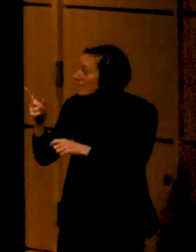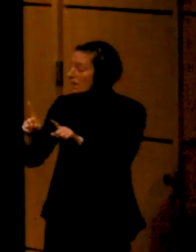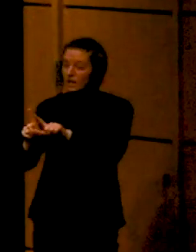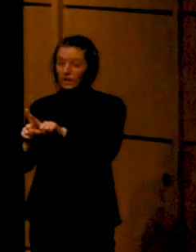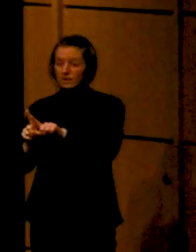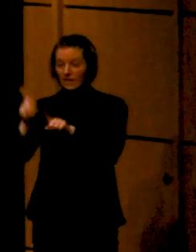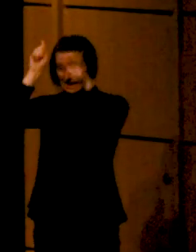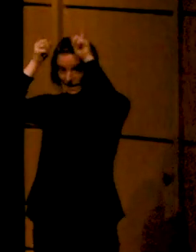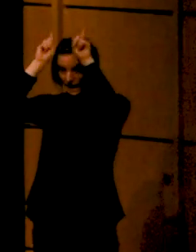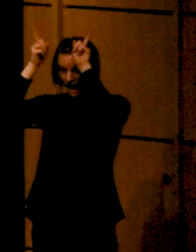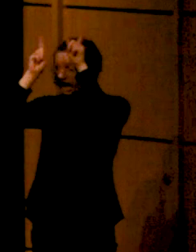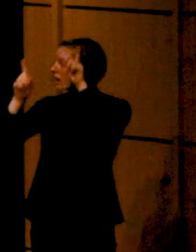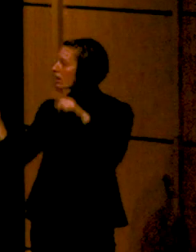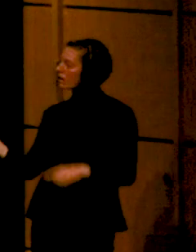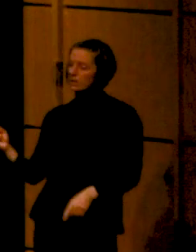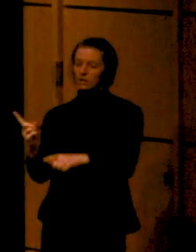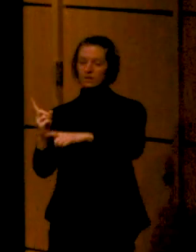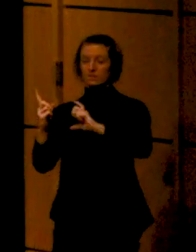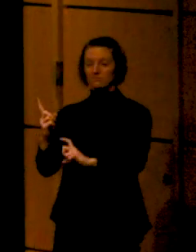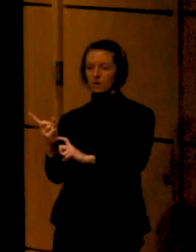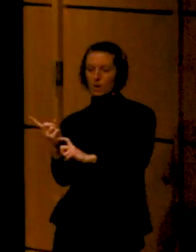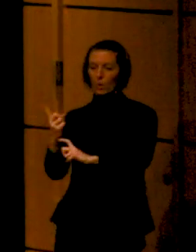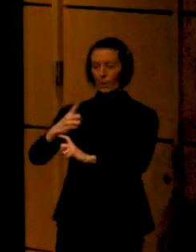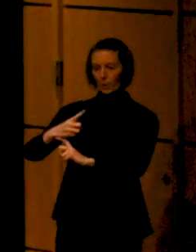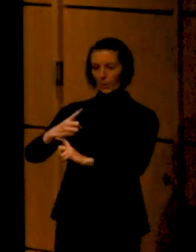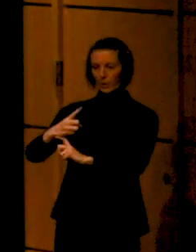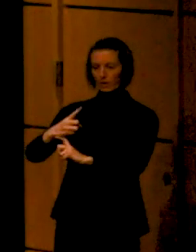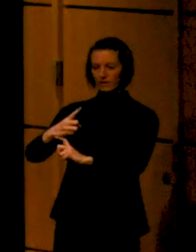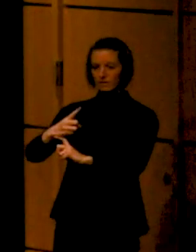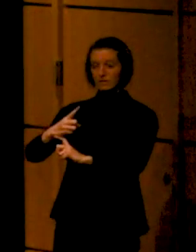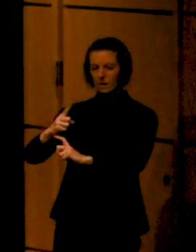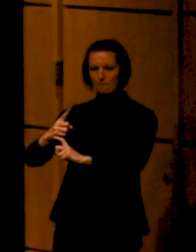this grandiose scene to 2.5 by 2.5 inches.